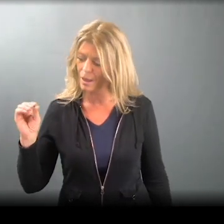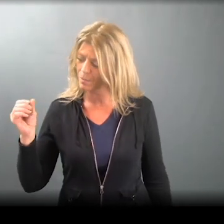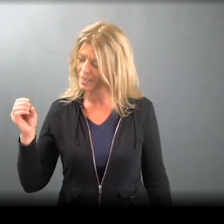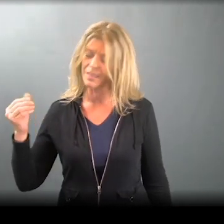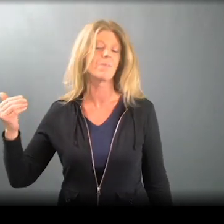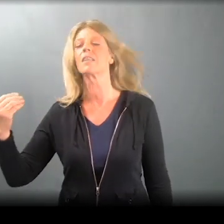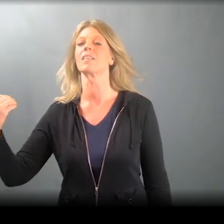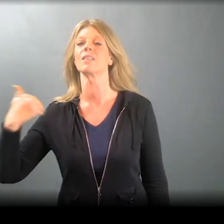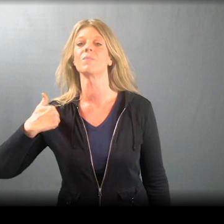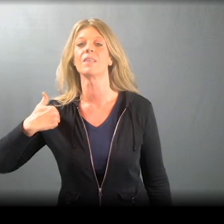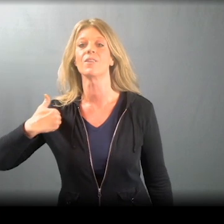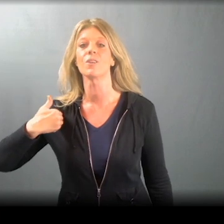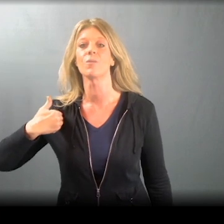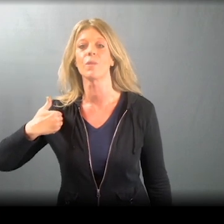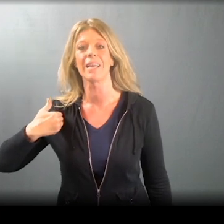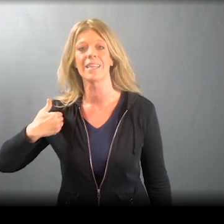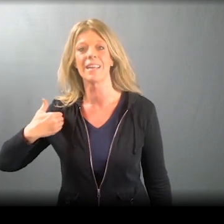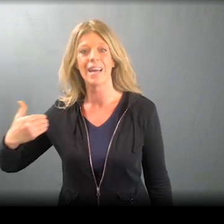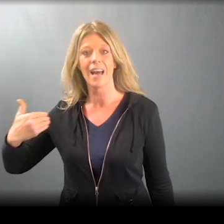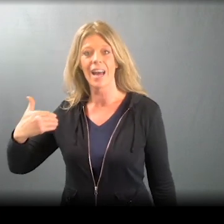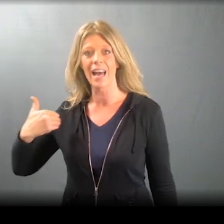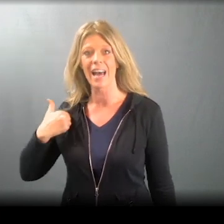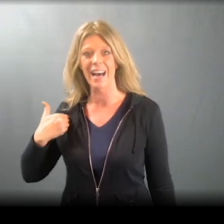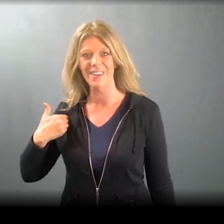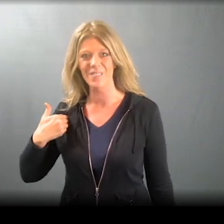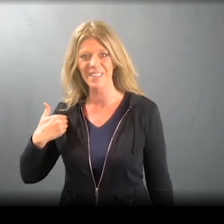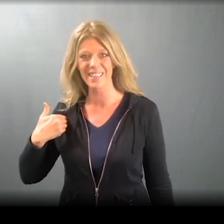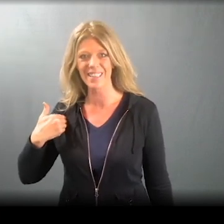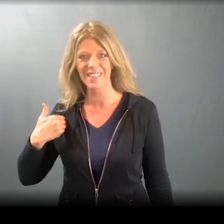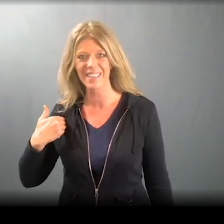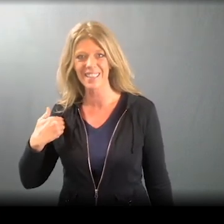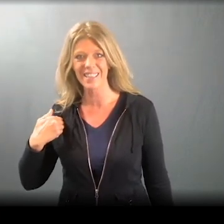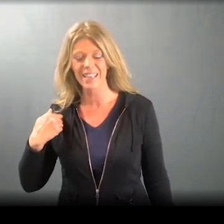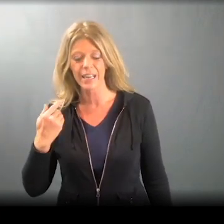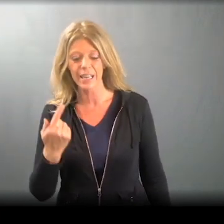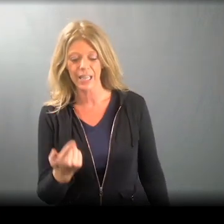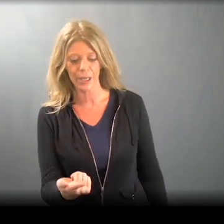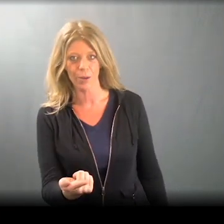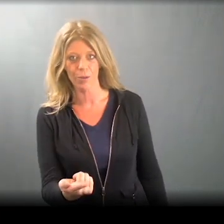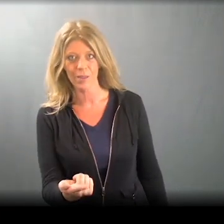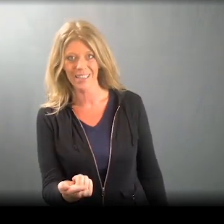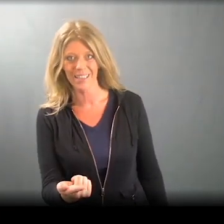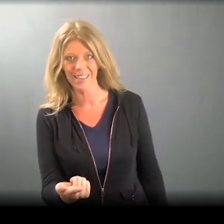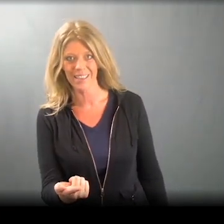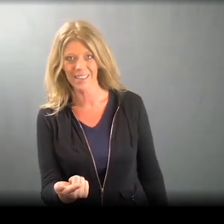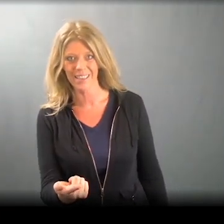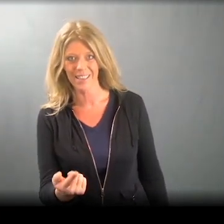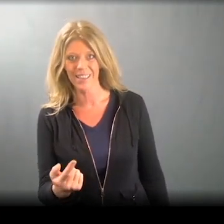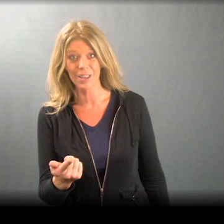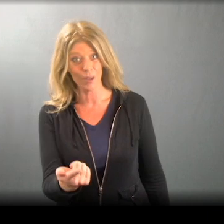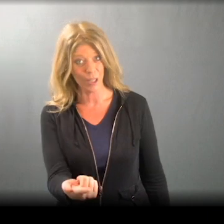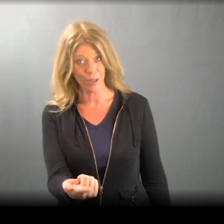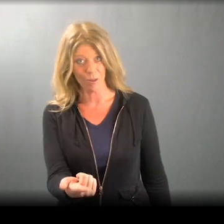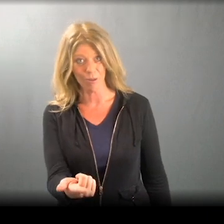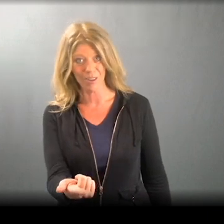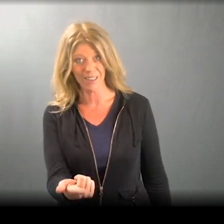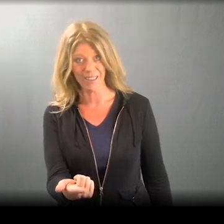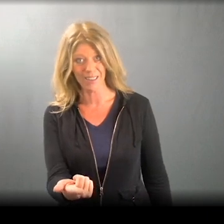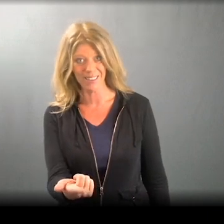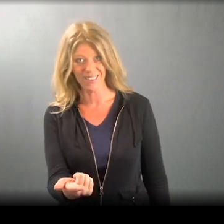Place your fingertips on your shoulder blade. HAVE YOU